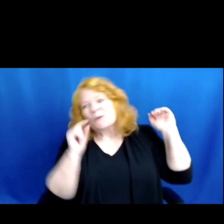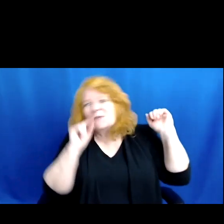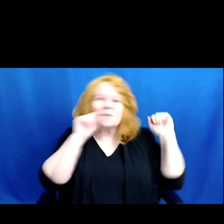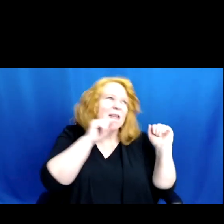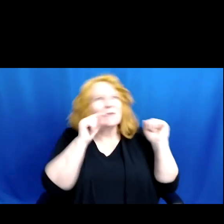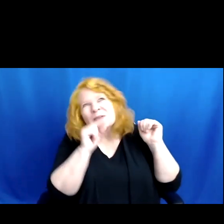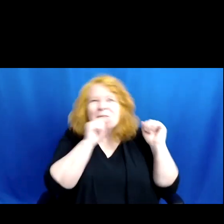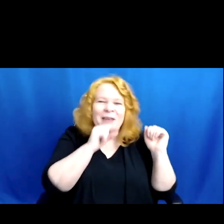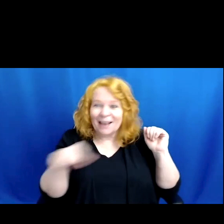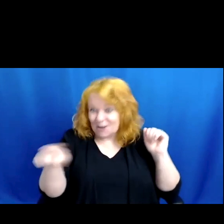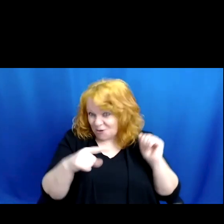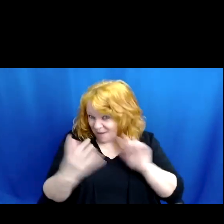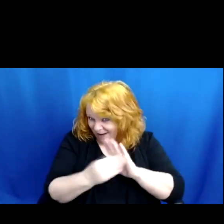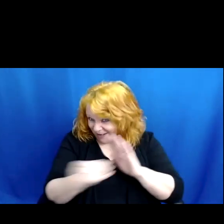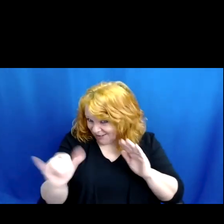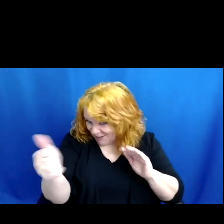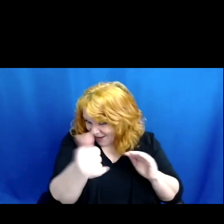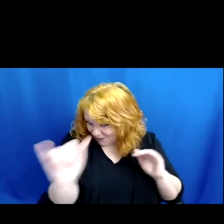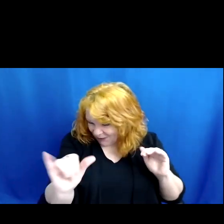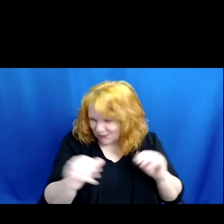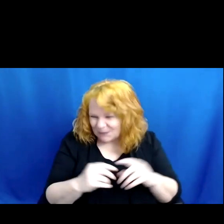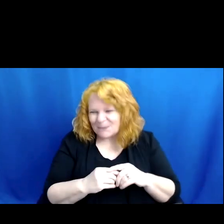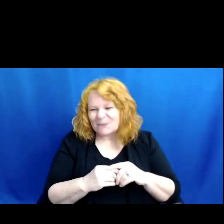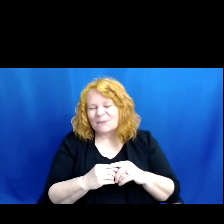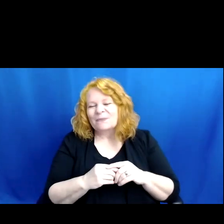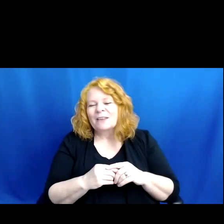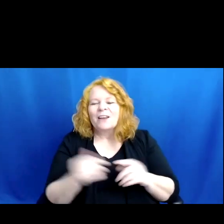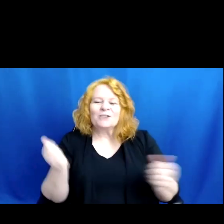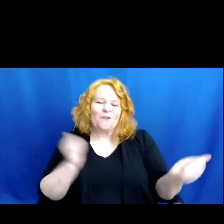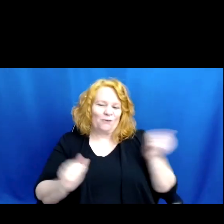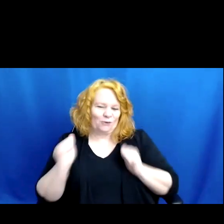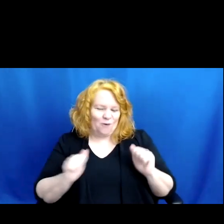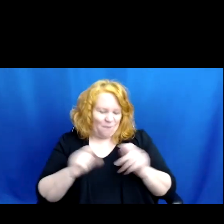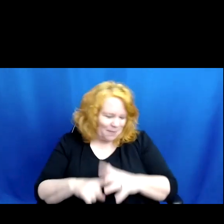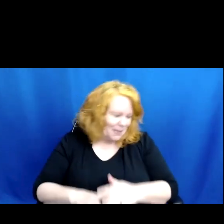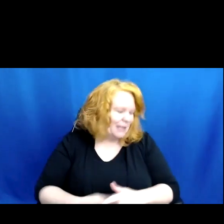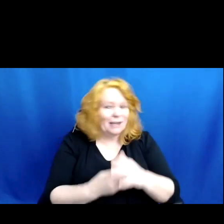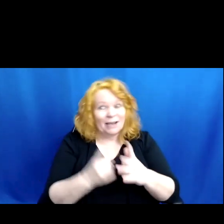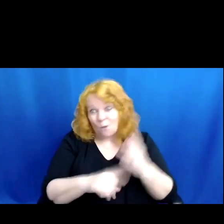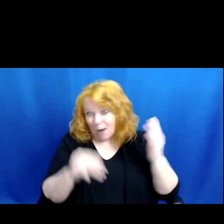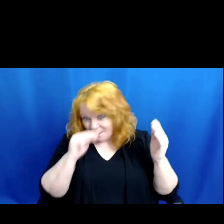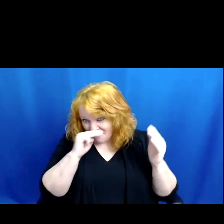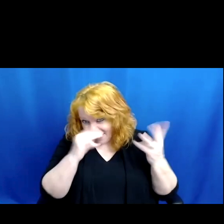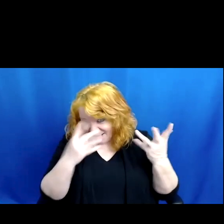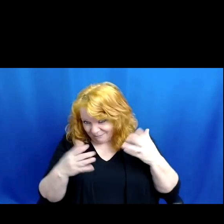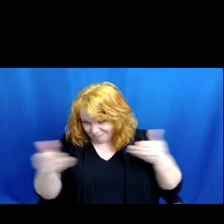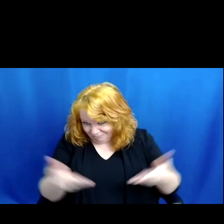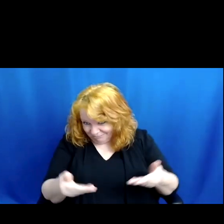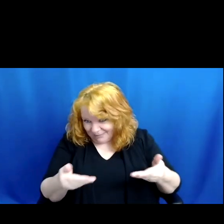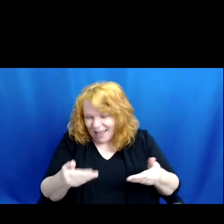When I come on the show in the first instance once Megan has introduced me each week and said hi to you all.